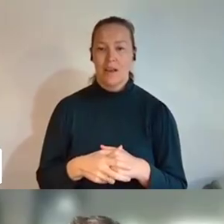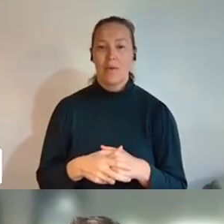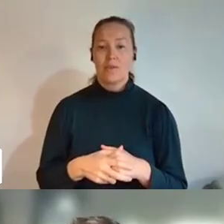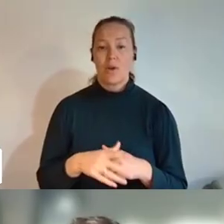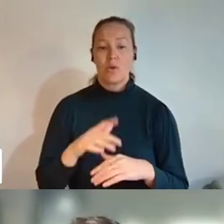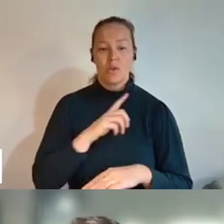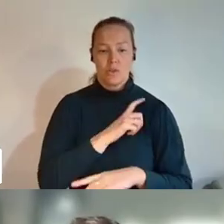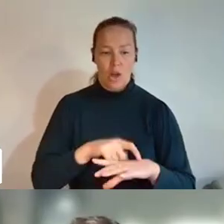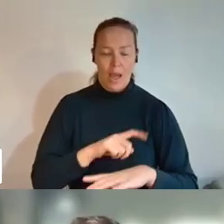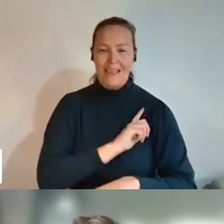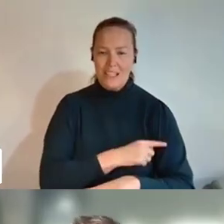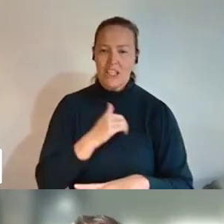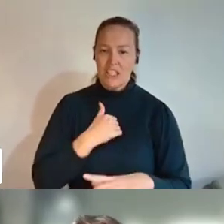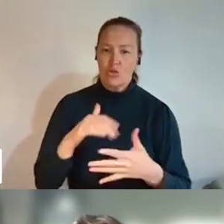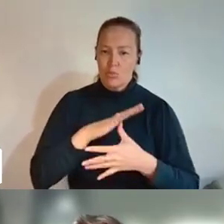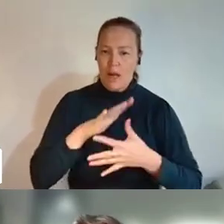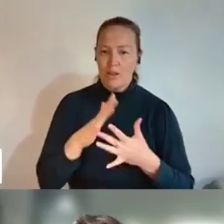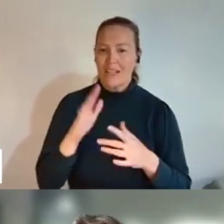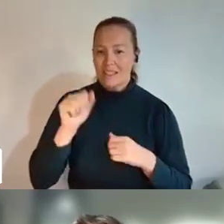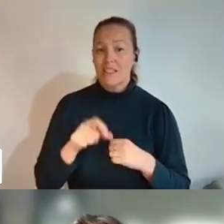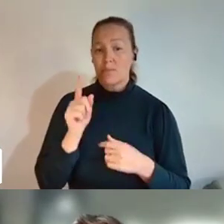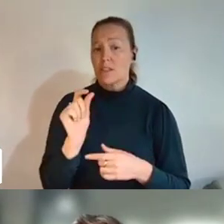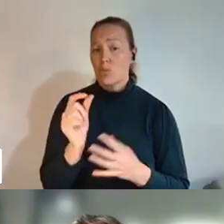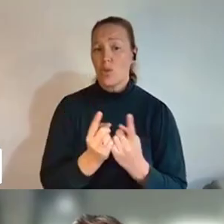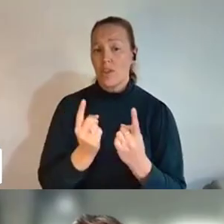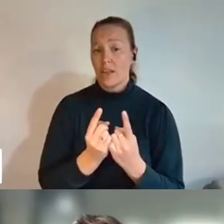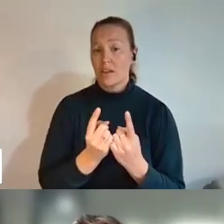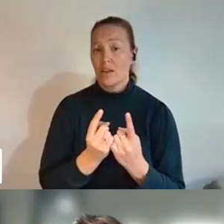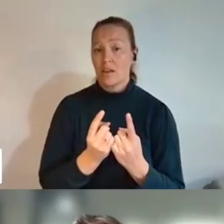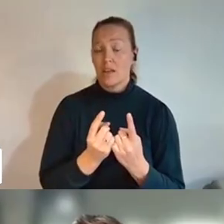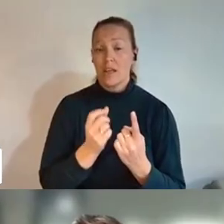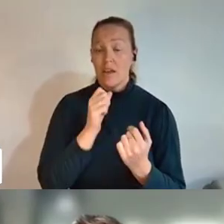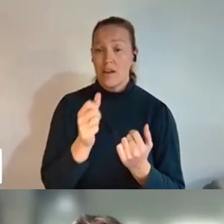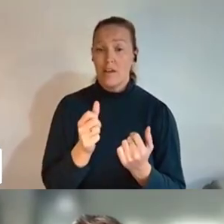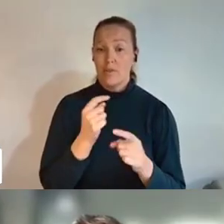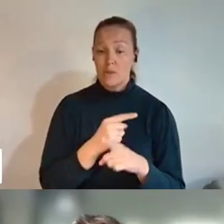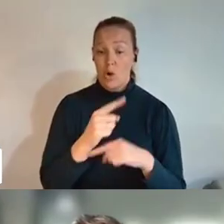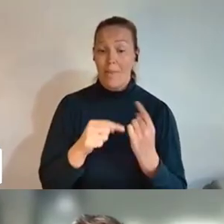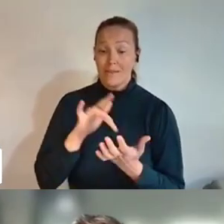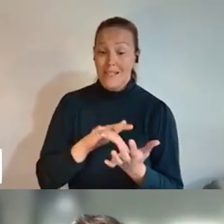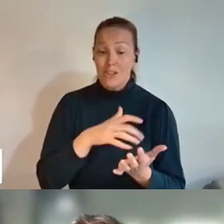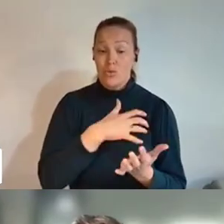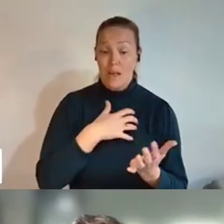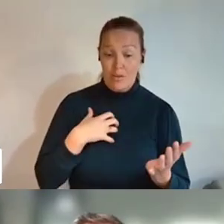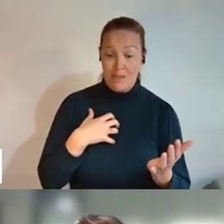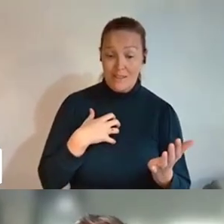thing could be for every time times we talk about central government we swap it out once for local,